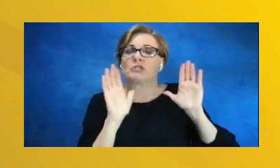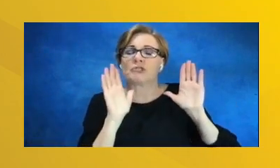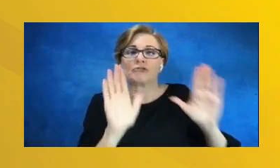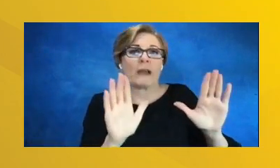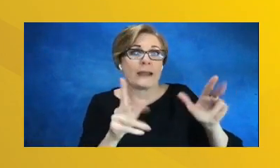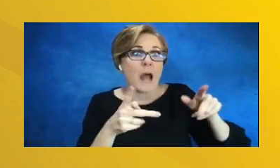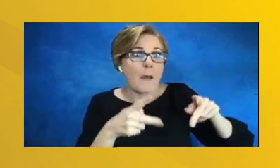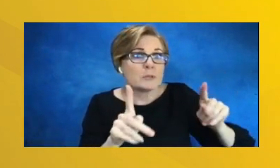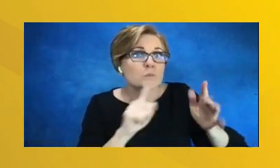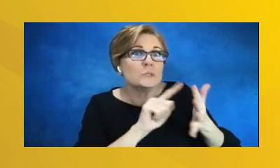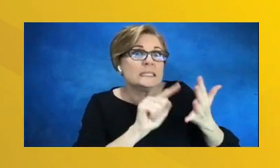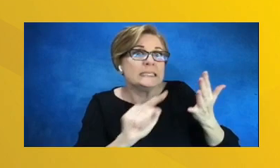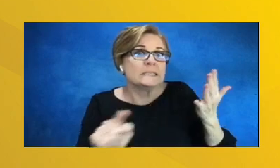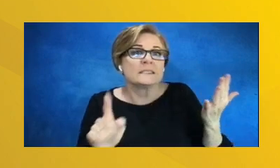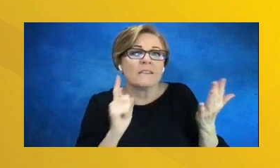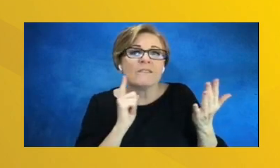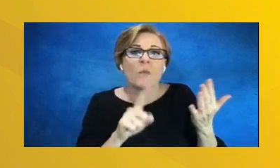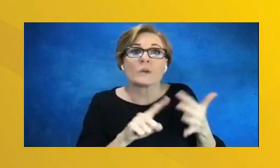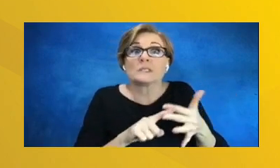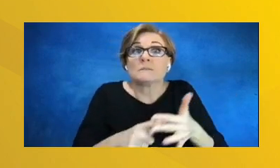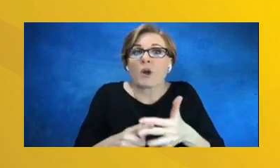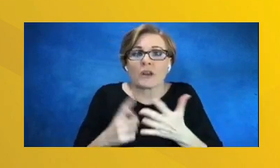conversation with young children.